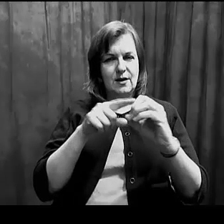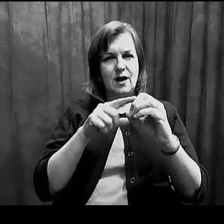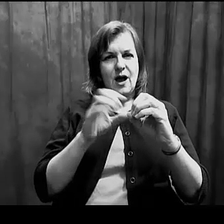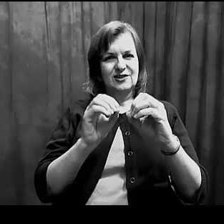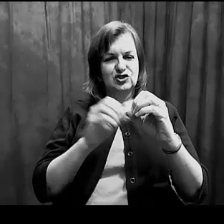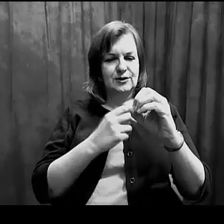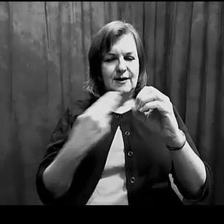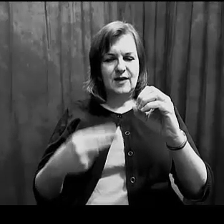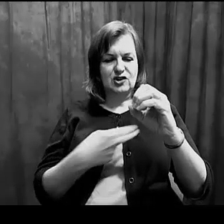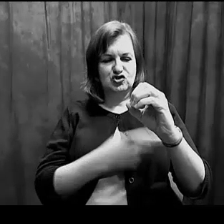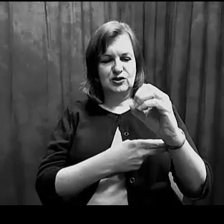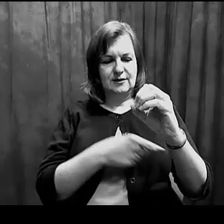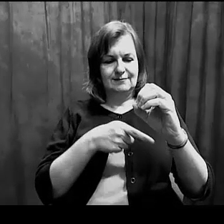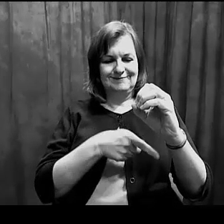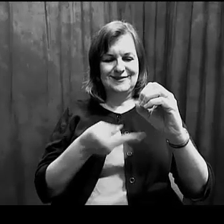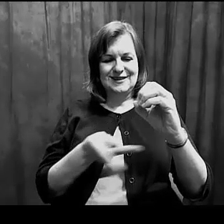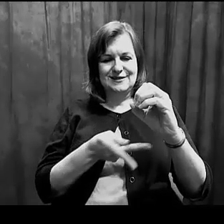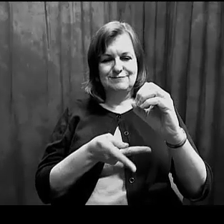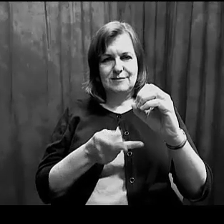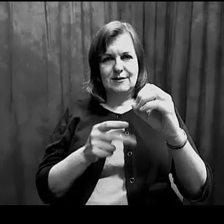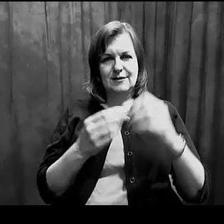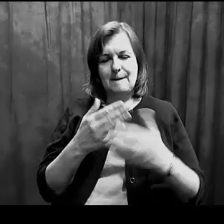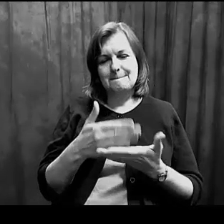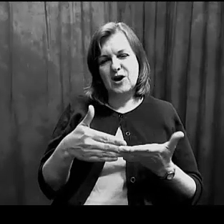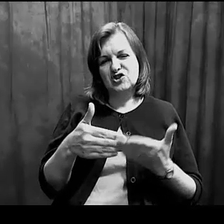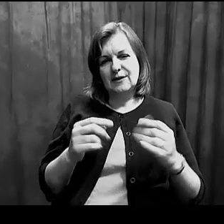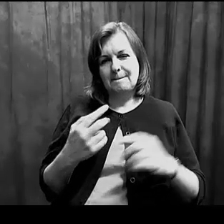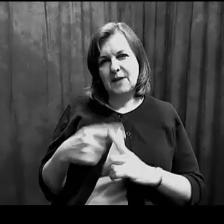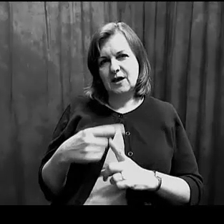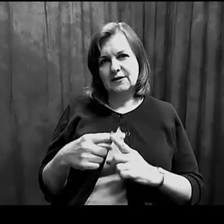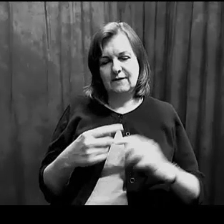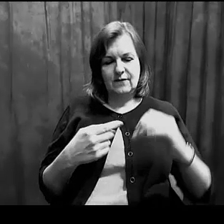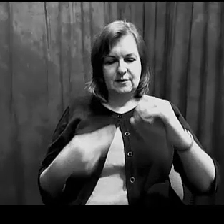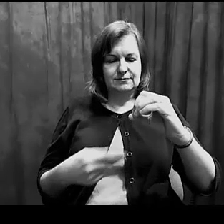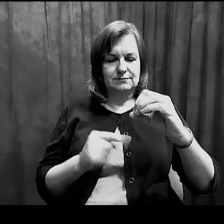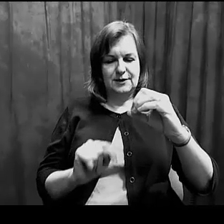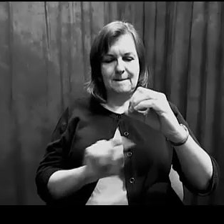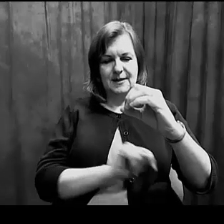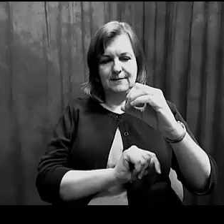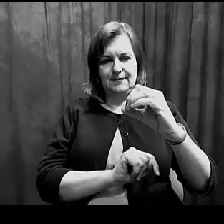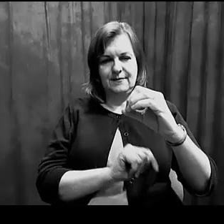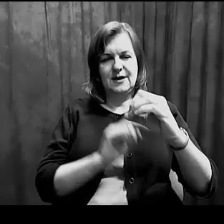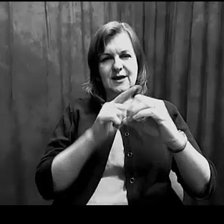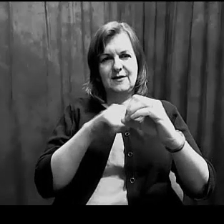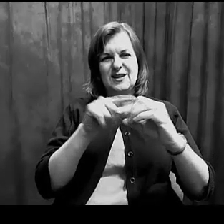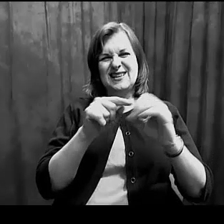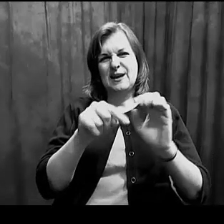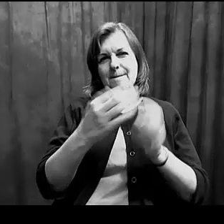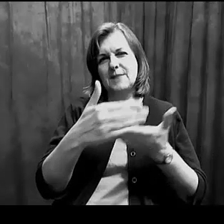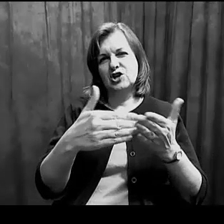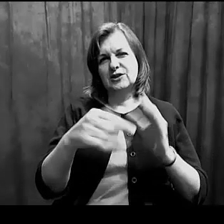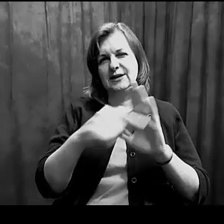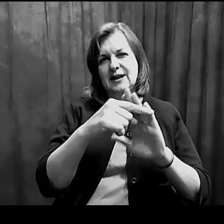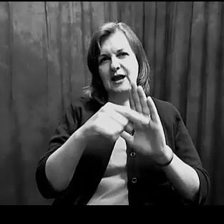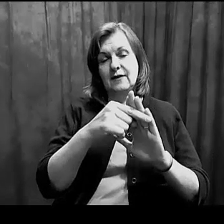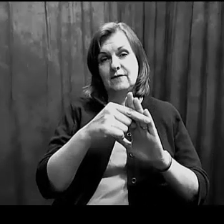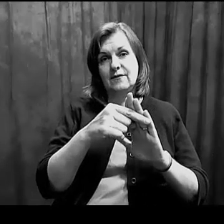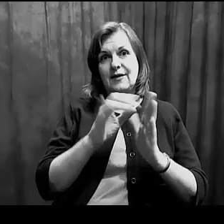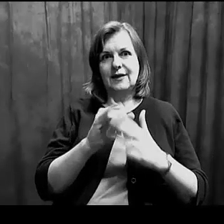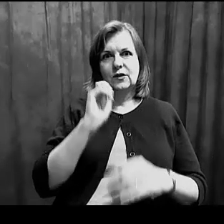right we said that the partial positives and the partial negatives